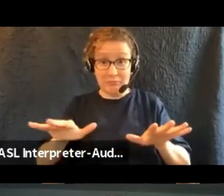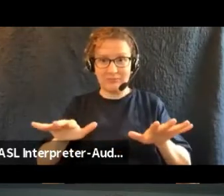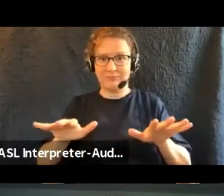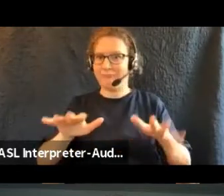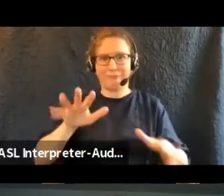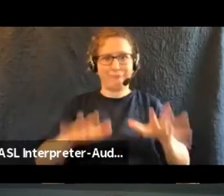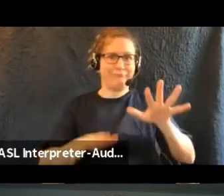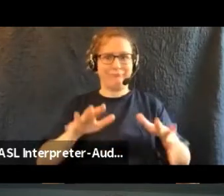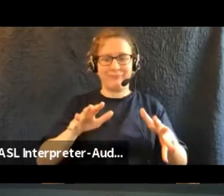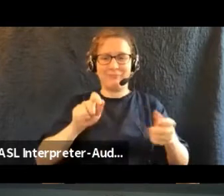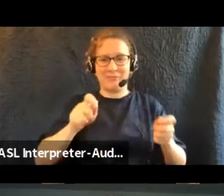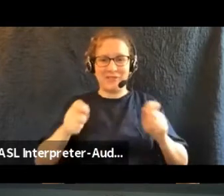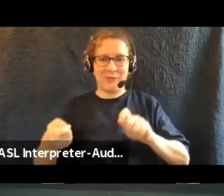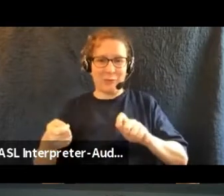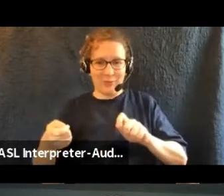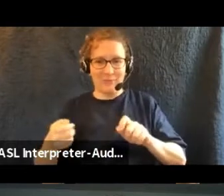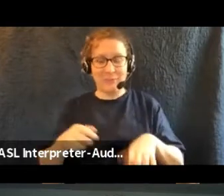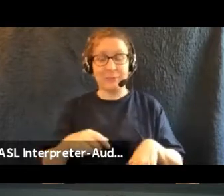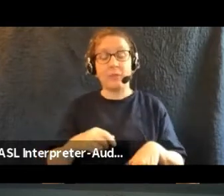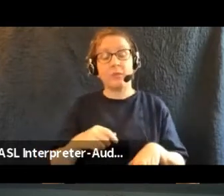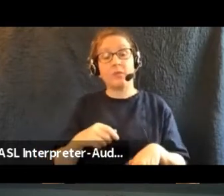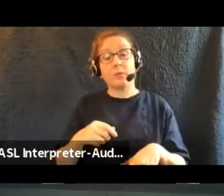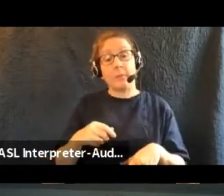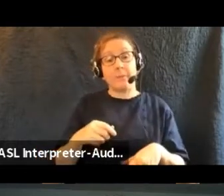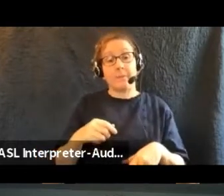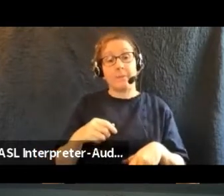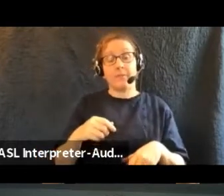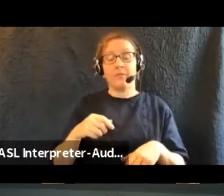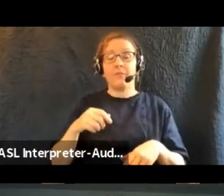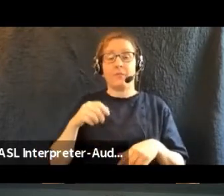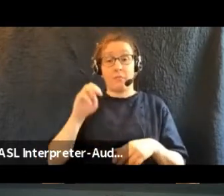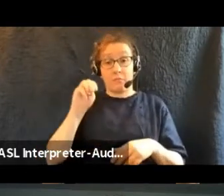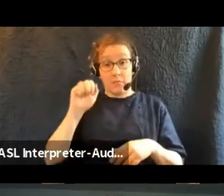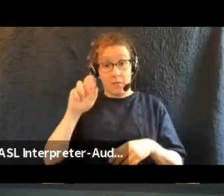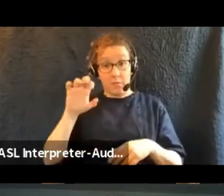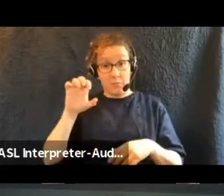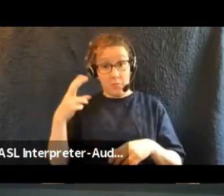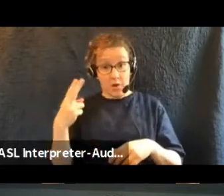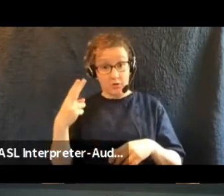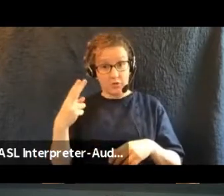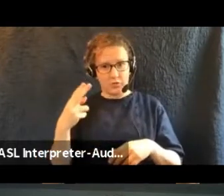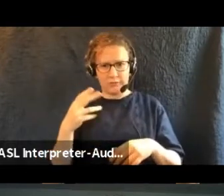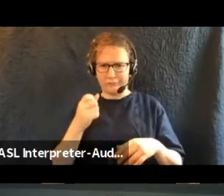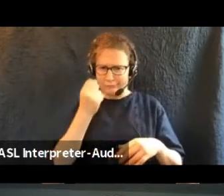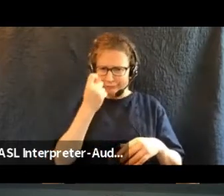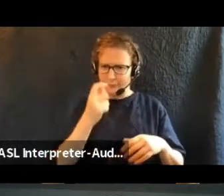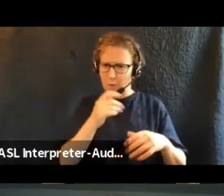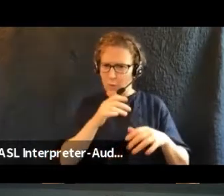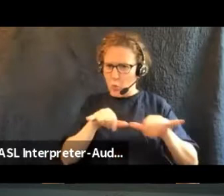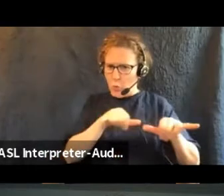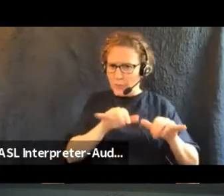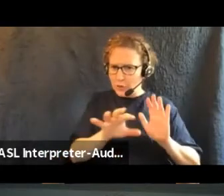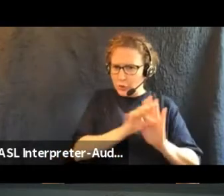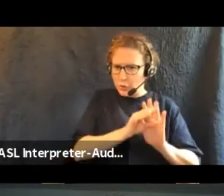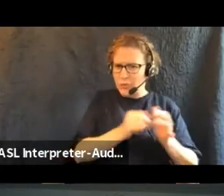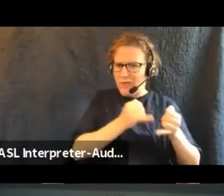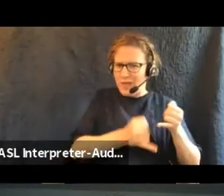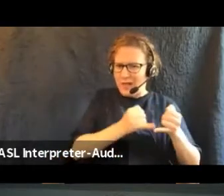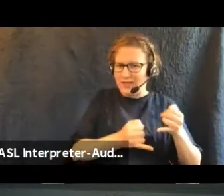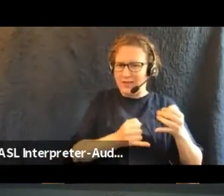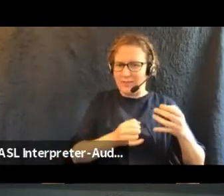We had, in March, when we normally choose our finalists and alternates for the in person